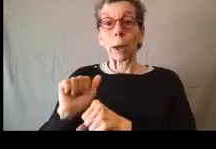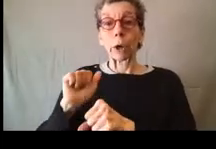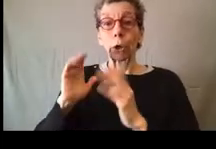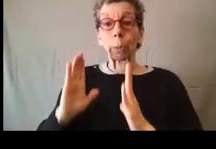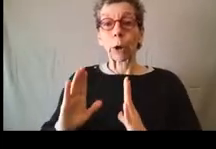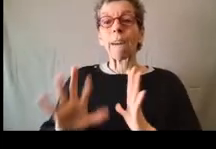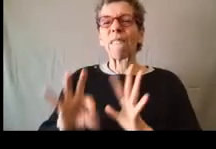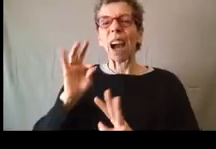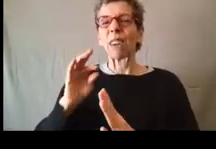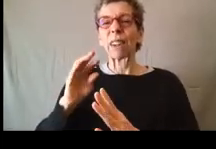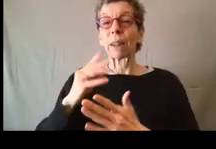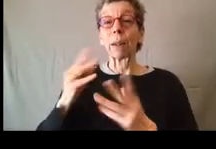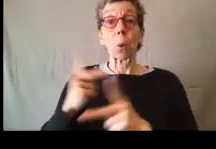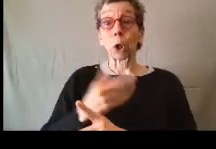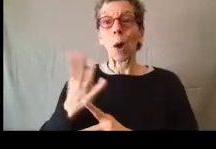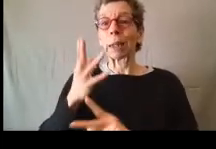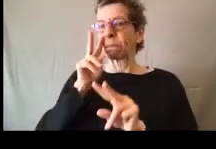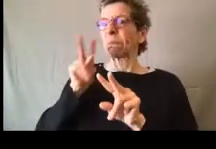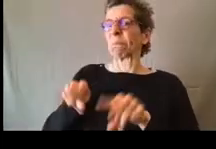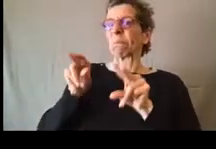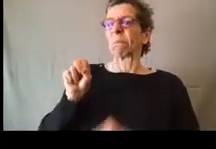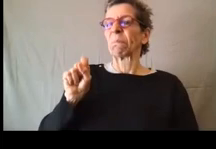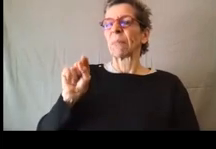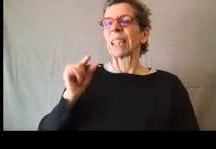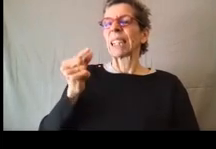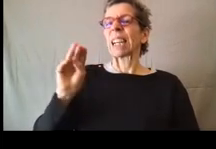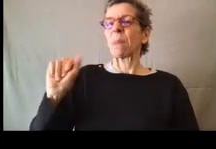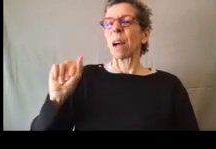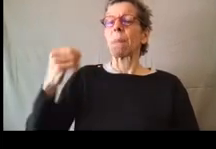as the primary barrier. Specifically, that employers have a negative attitude about disability.